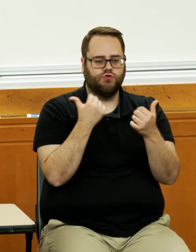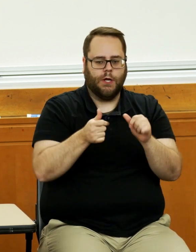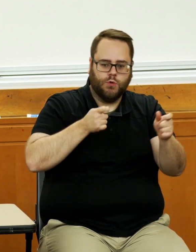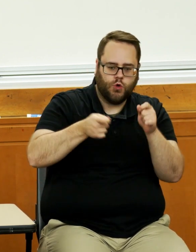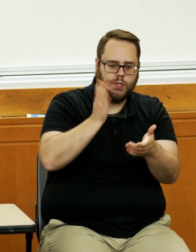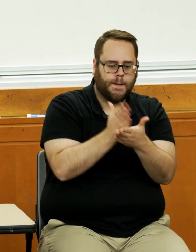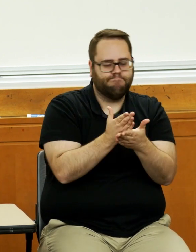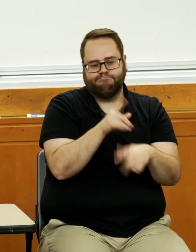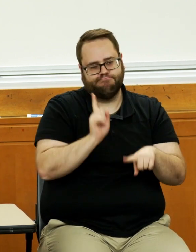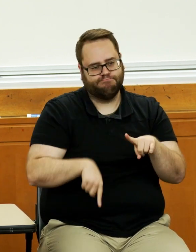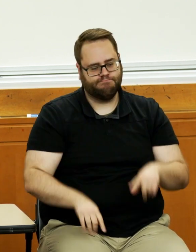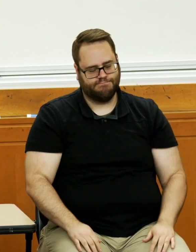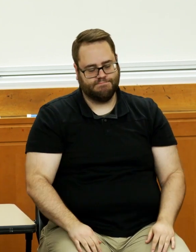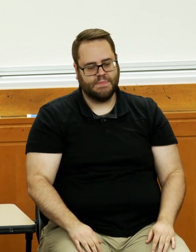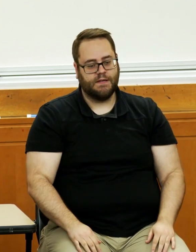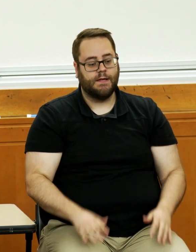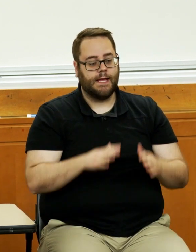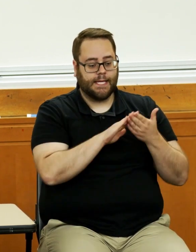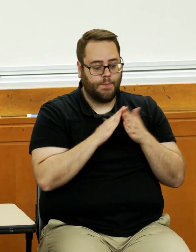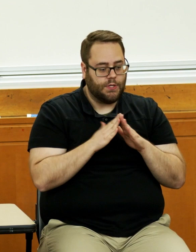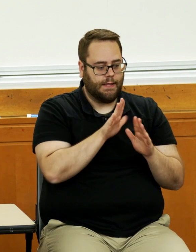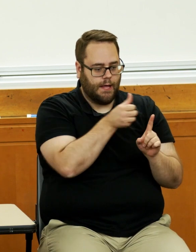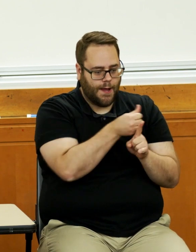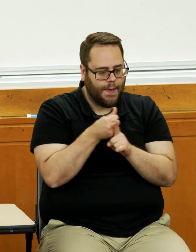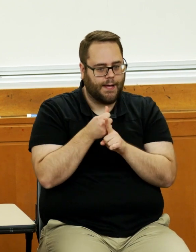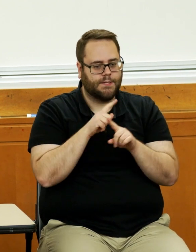What becomes of the impacted communities and the underlying issues when that happens?